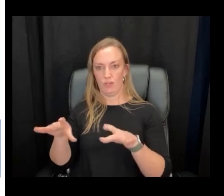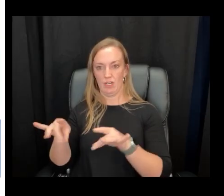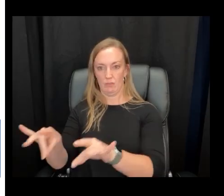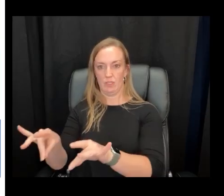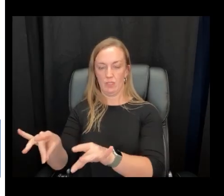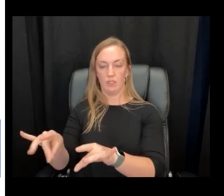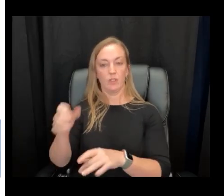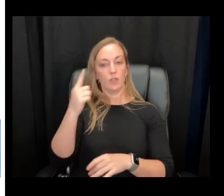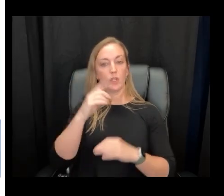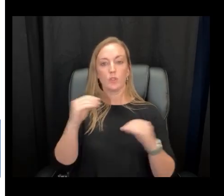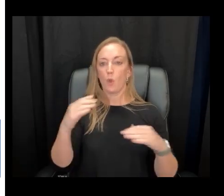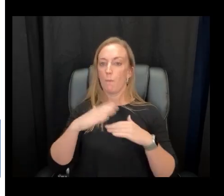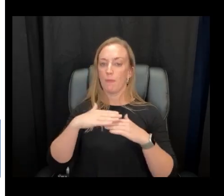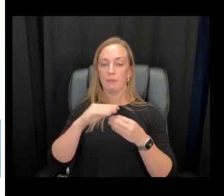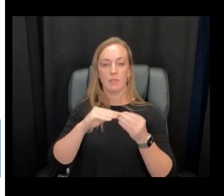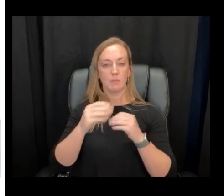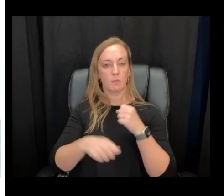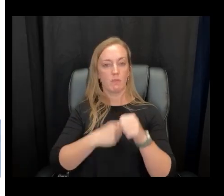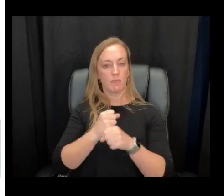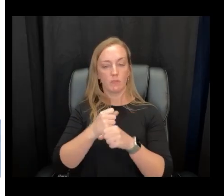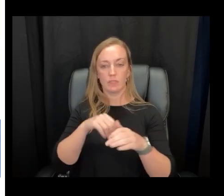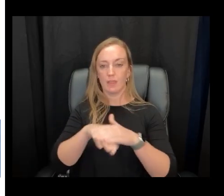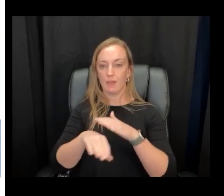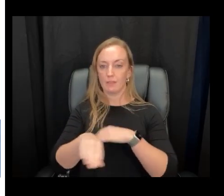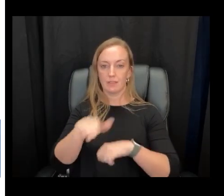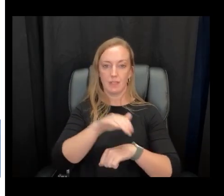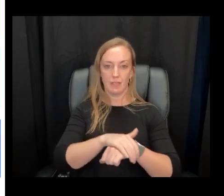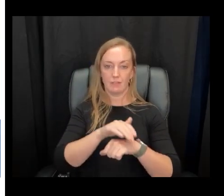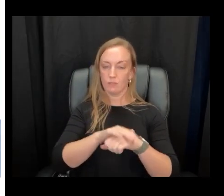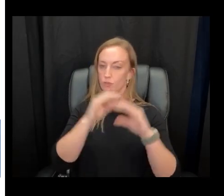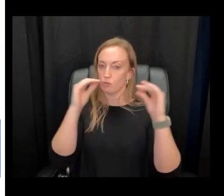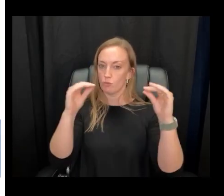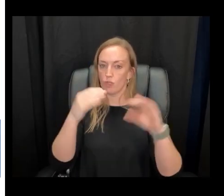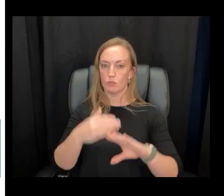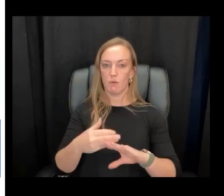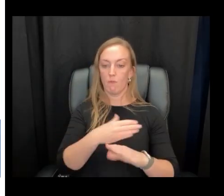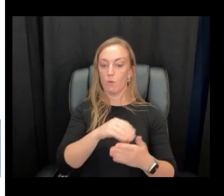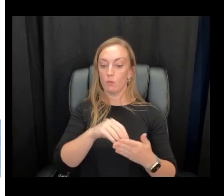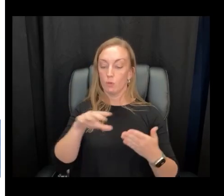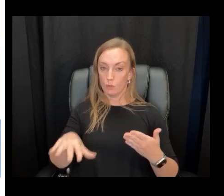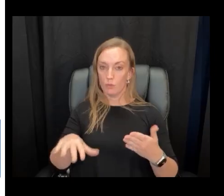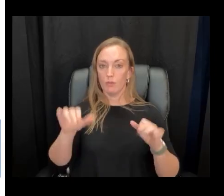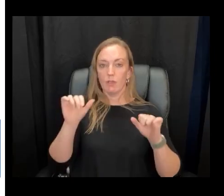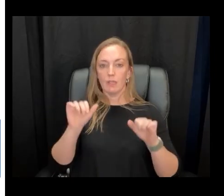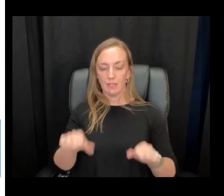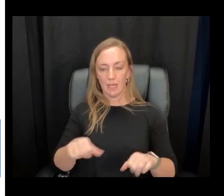is no minimum number of years of access to English instruction before a student can